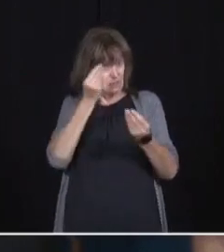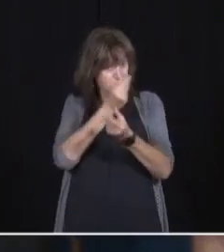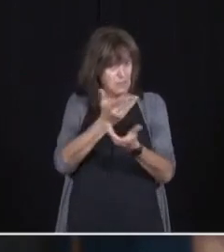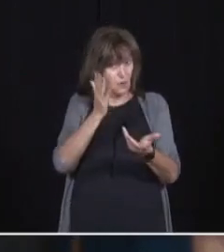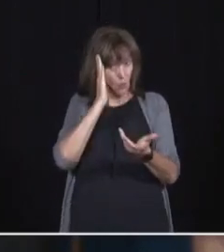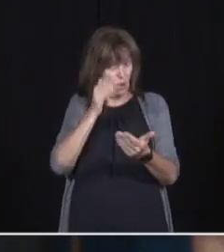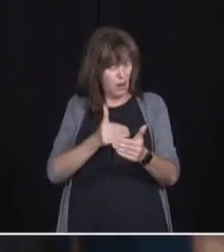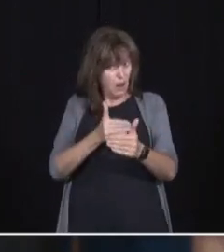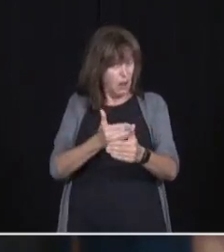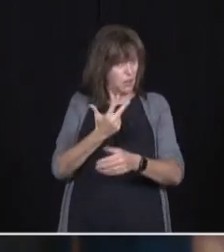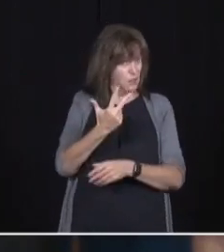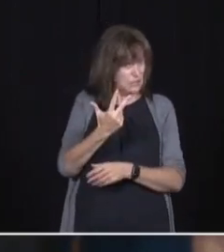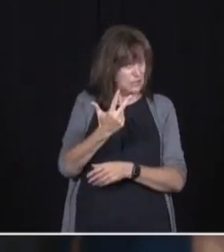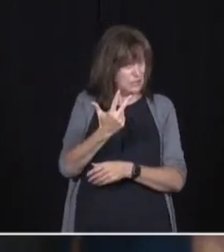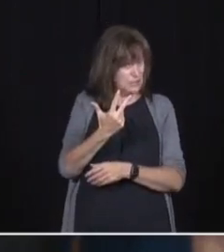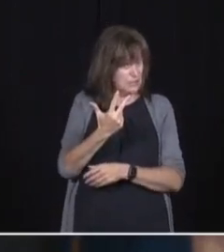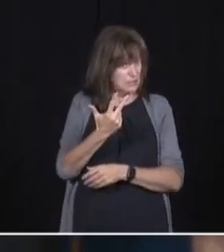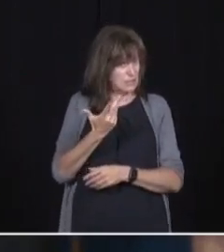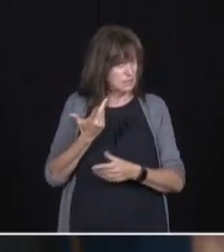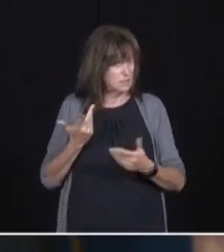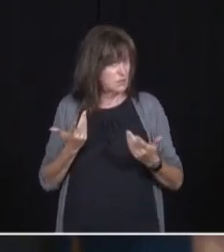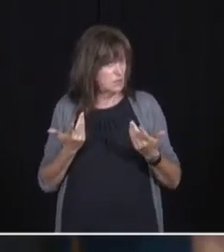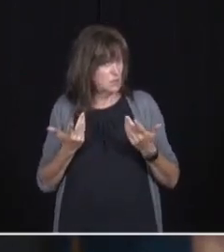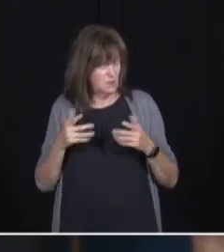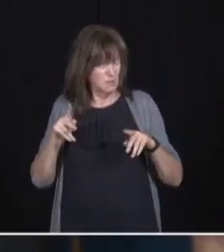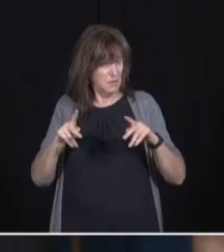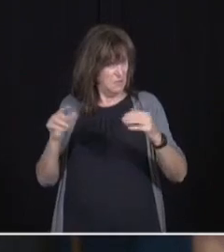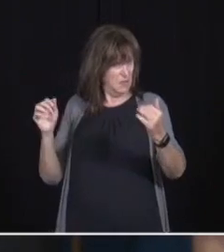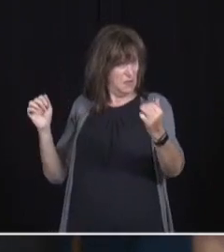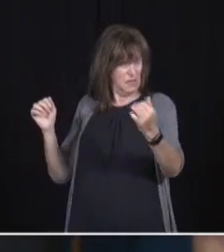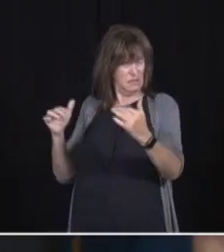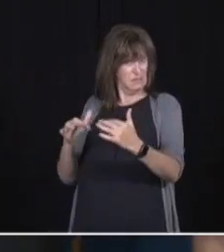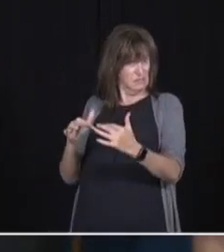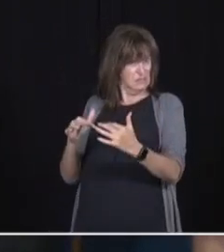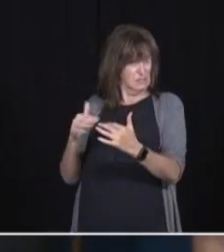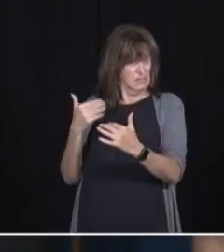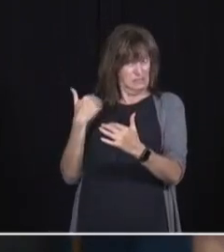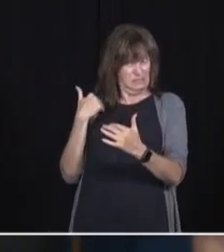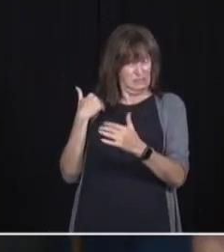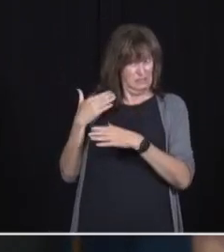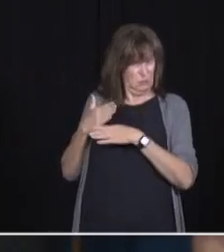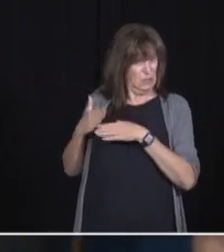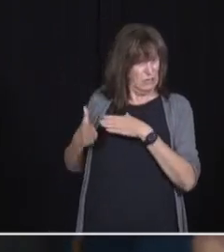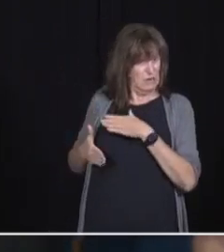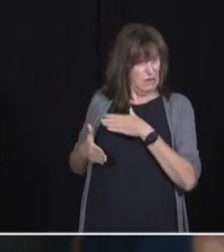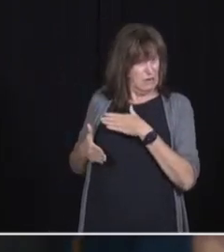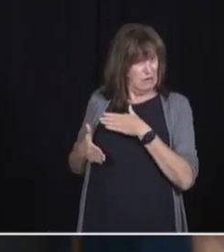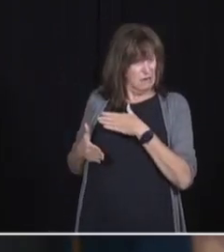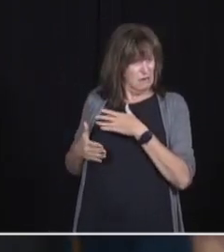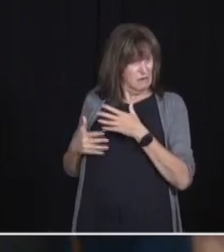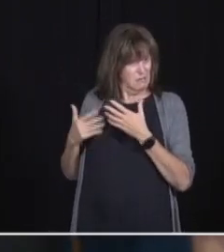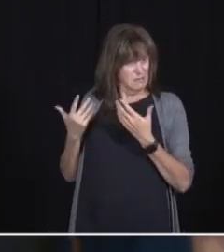until Wednesday. Anybody was at this party on Saturday night, isn't really probably going to start showing symptoms until then.